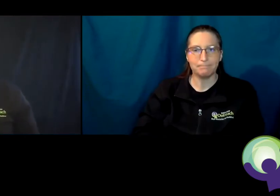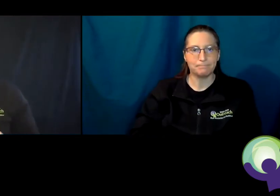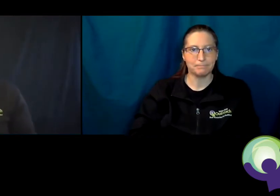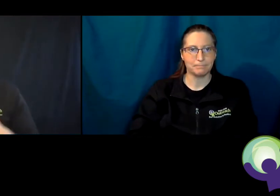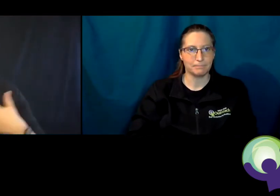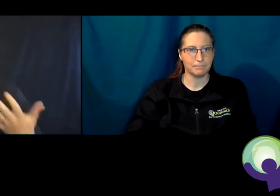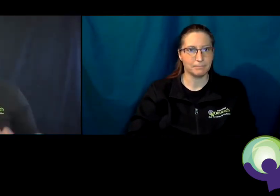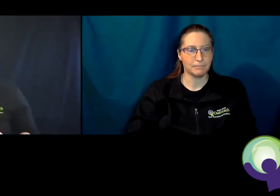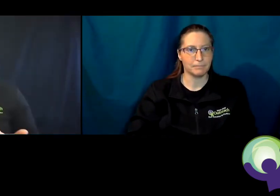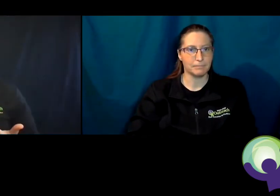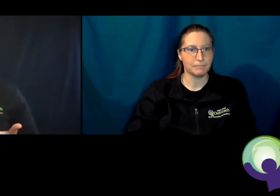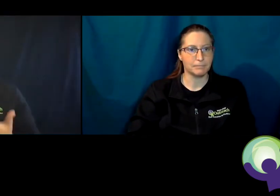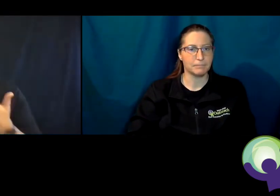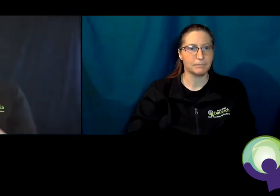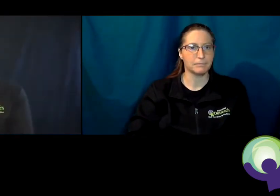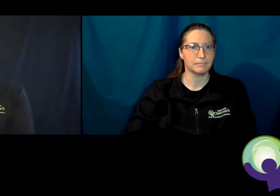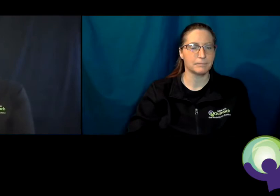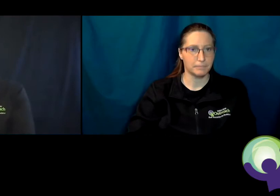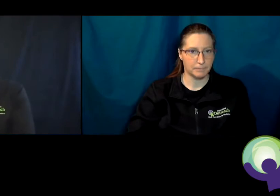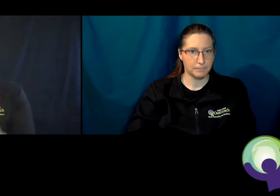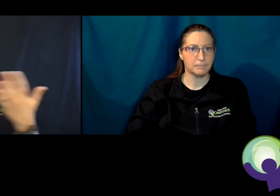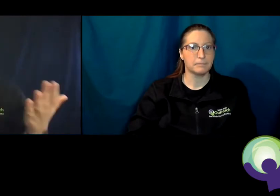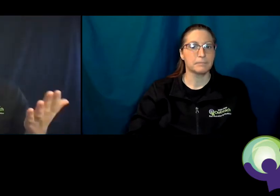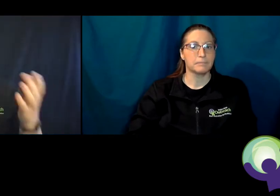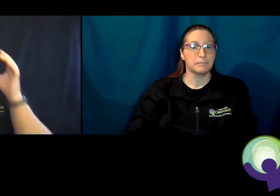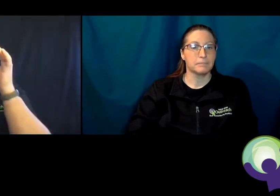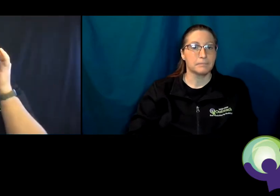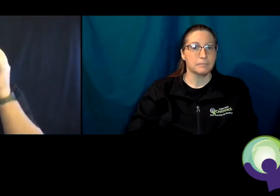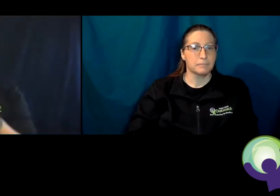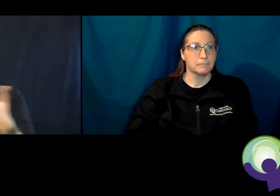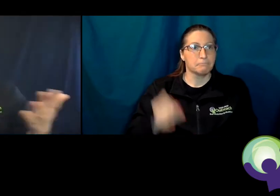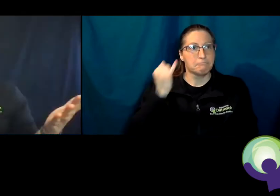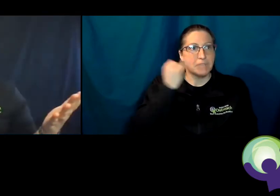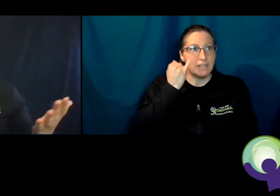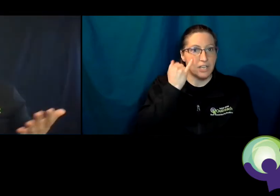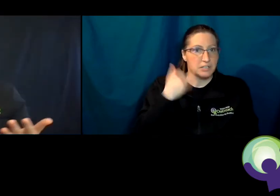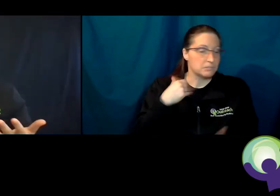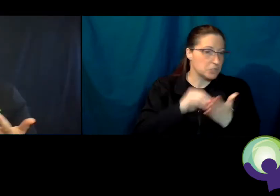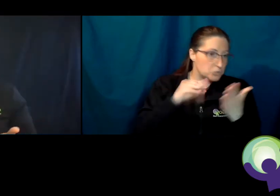so an employee who a student from the or from the population that we support